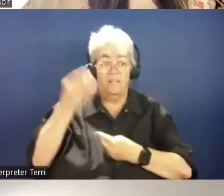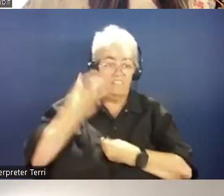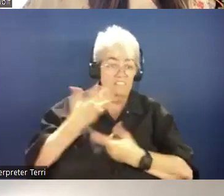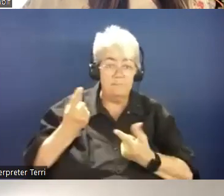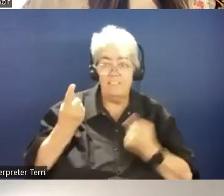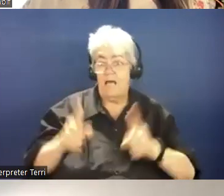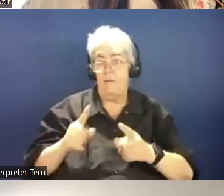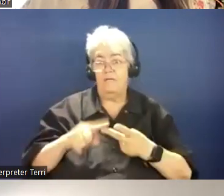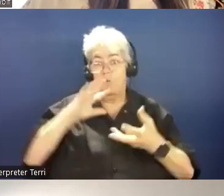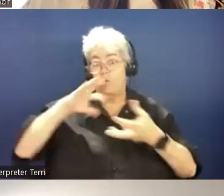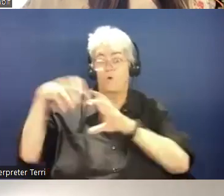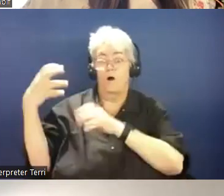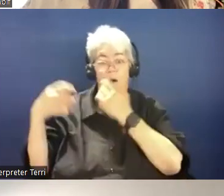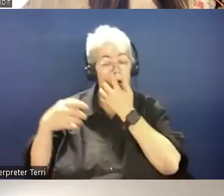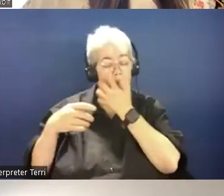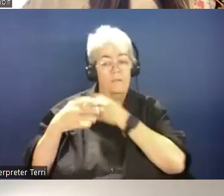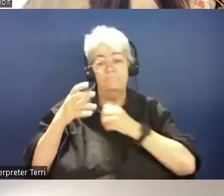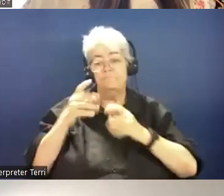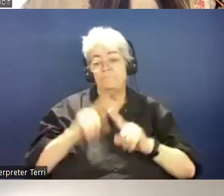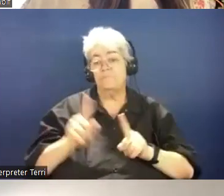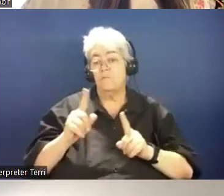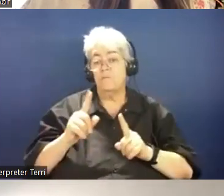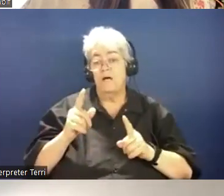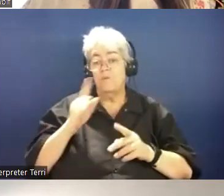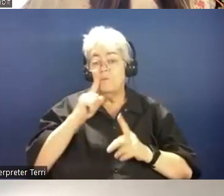awry. But otherwise, we're looking forward to this Facts and Snacks